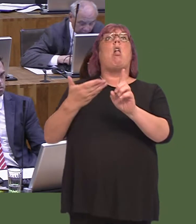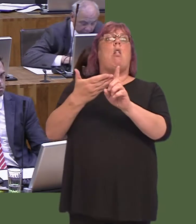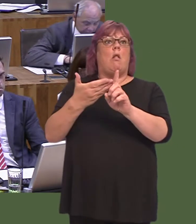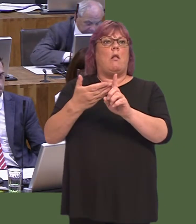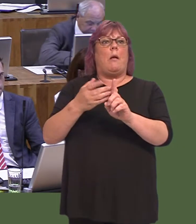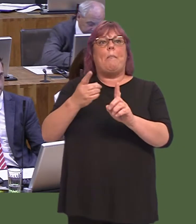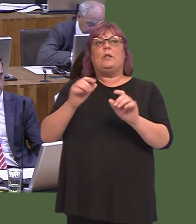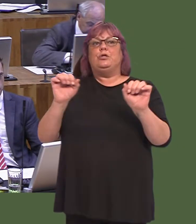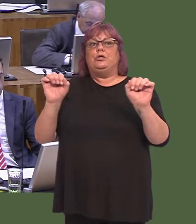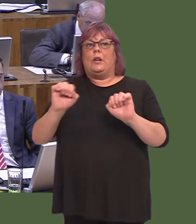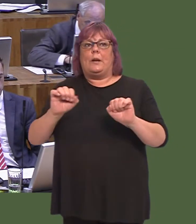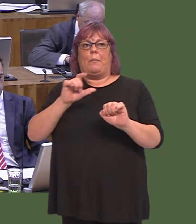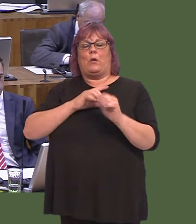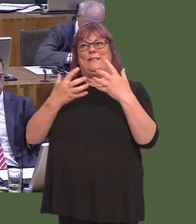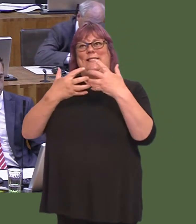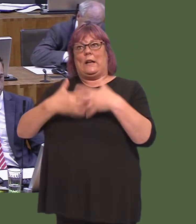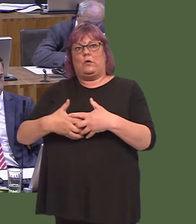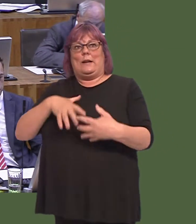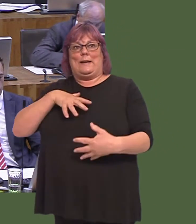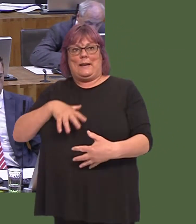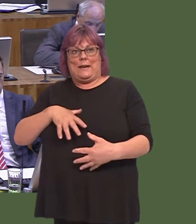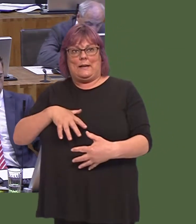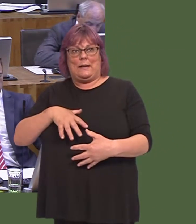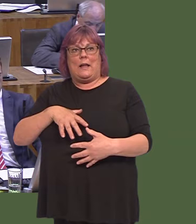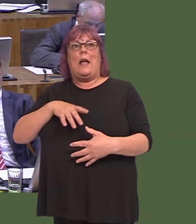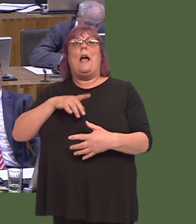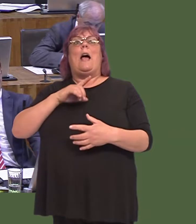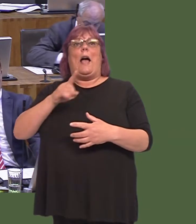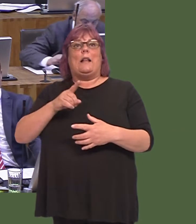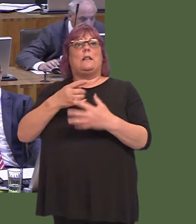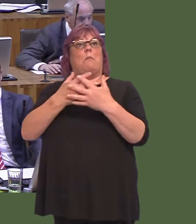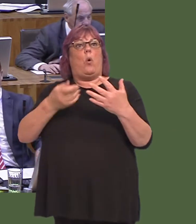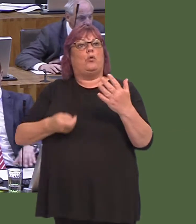as the technology is available and the range is available for battery-powered cars.